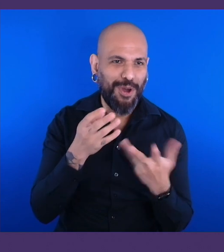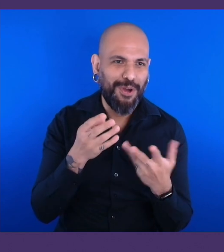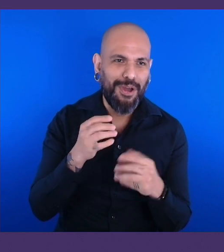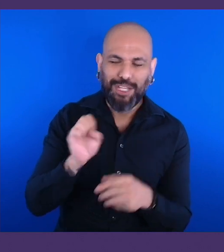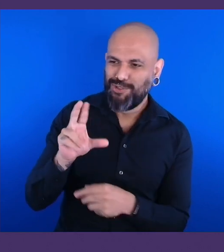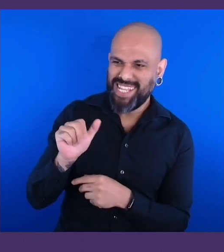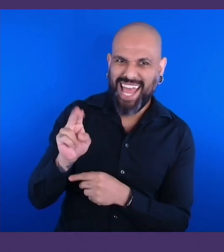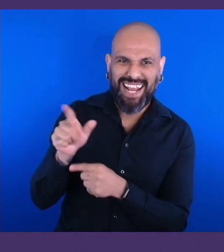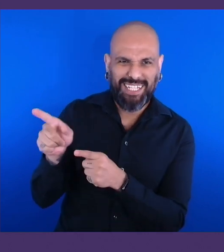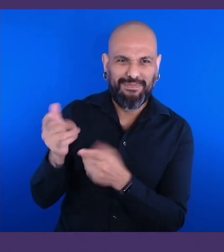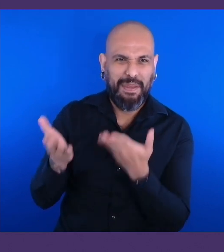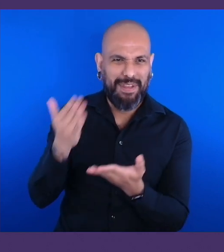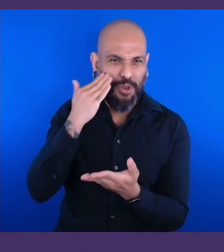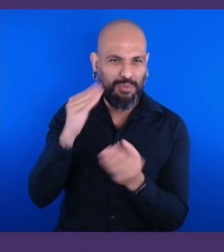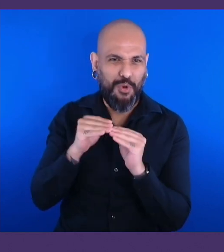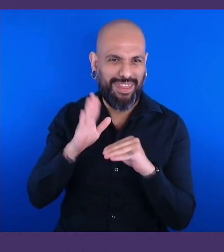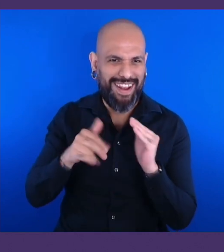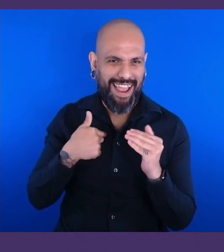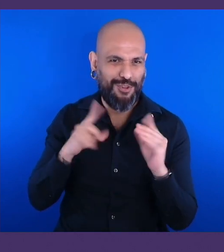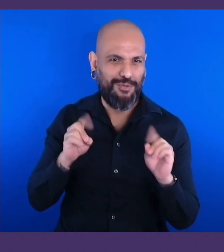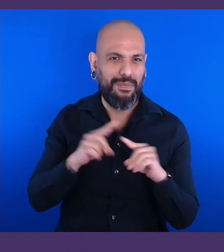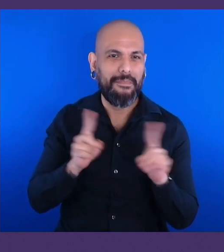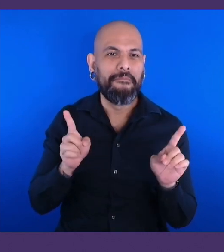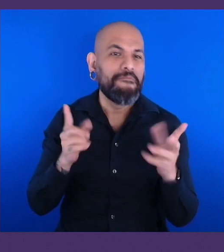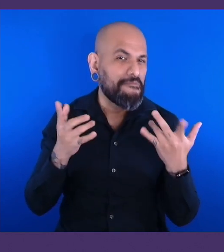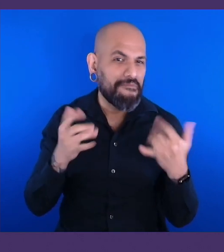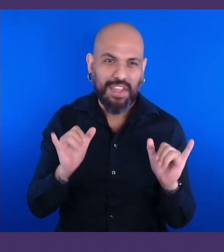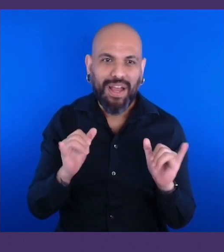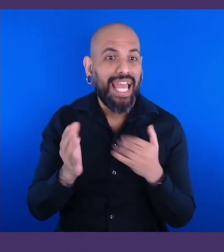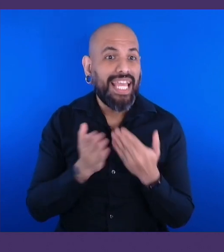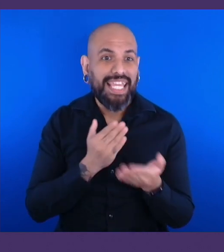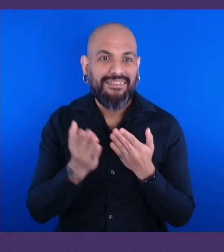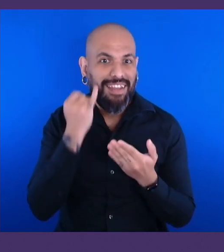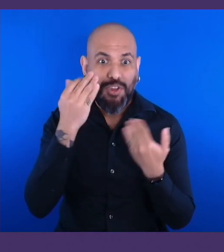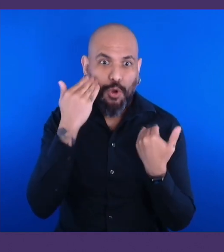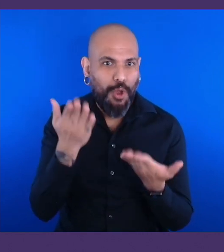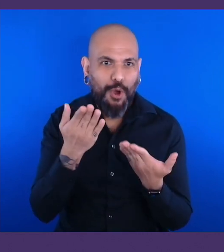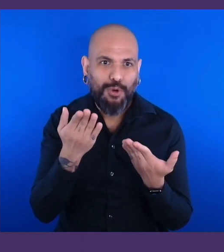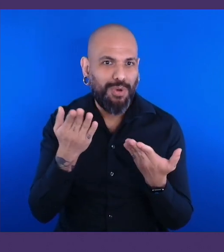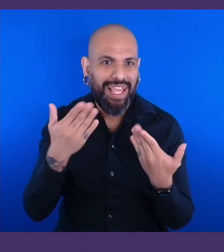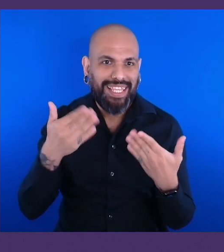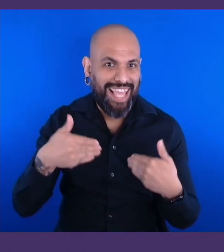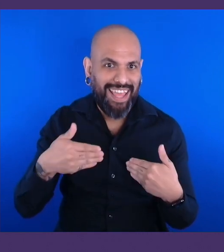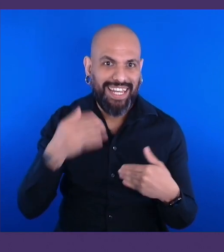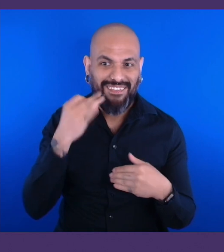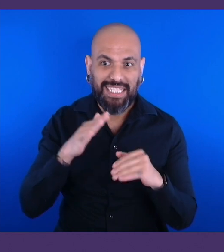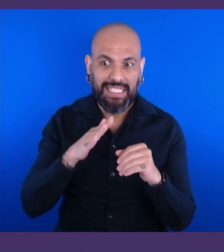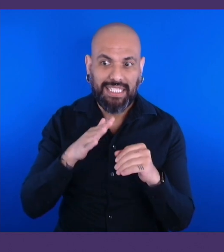So, even if we don't know yet, if it's stable enough to rely on as actually, go ahead